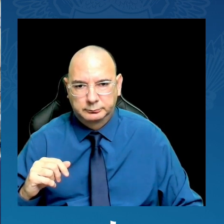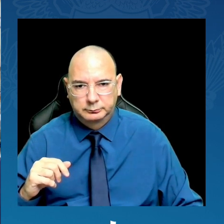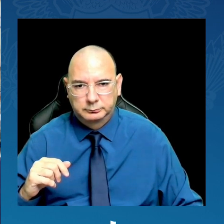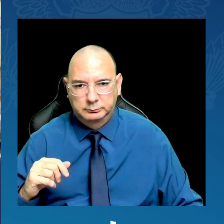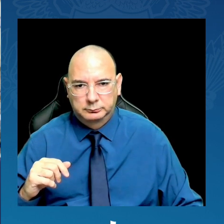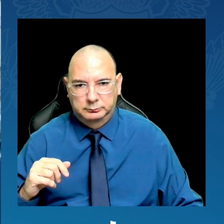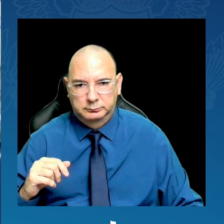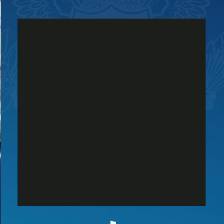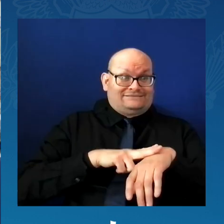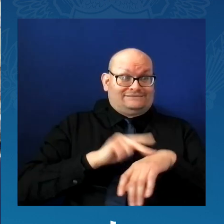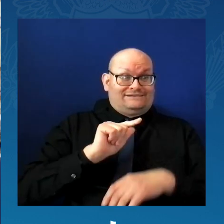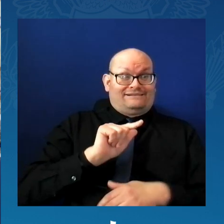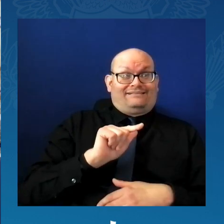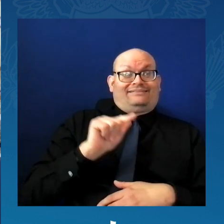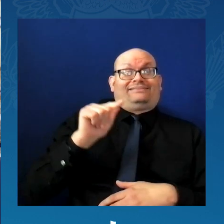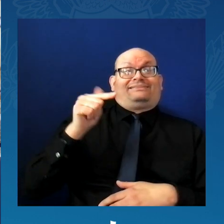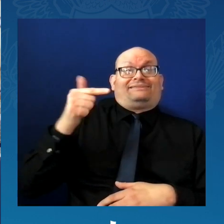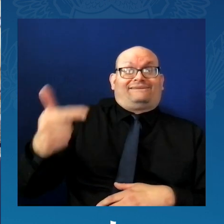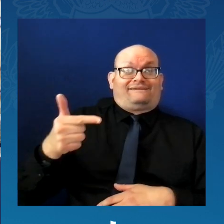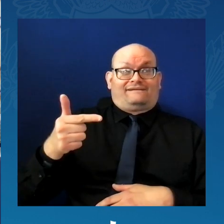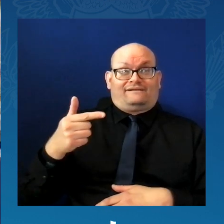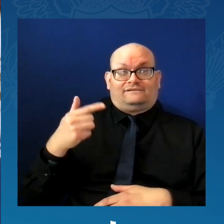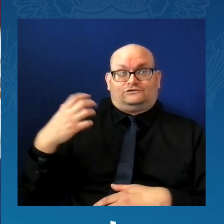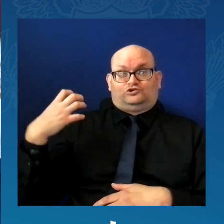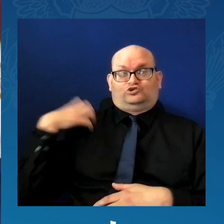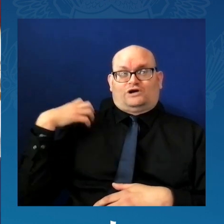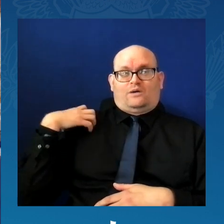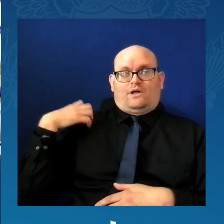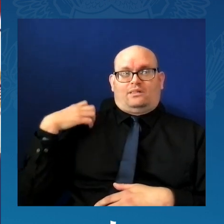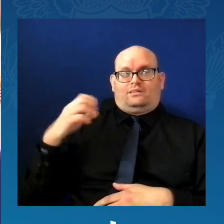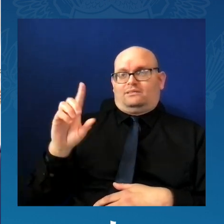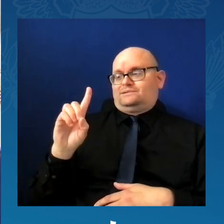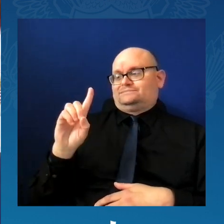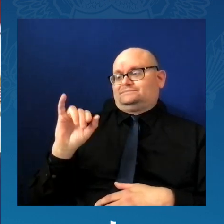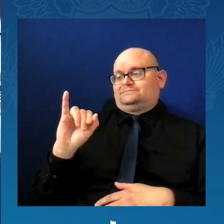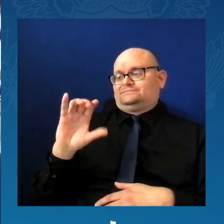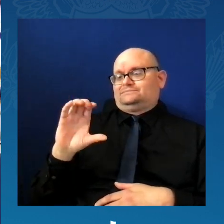who is U.S. Space Command commander, to talk a bit about the implications